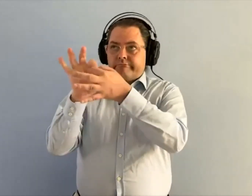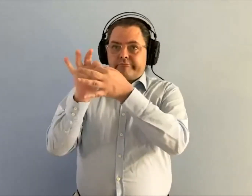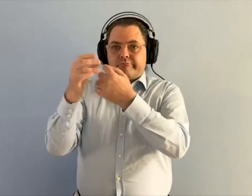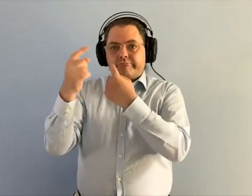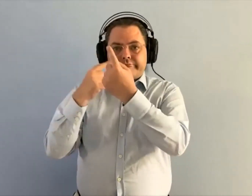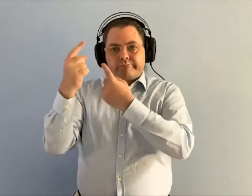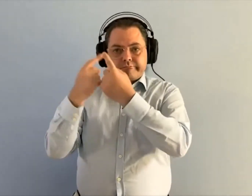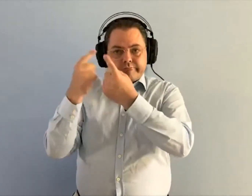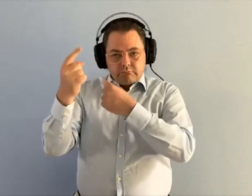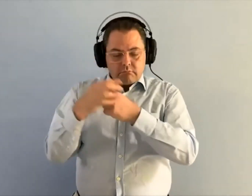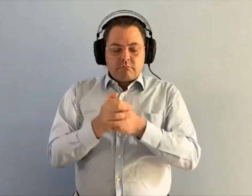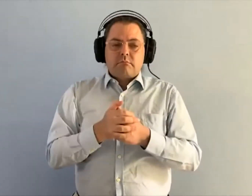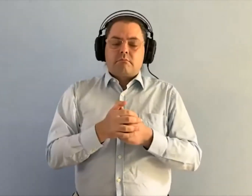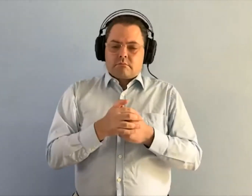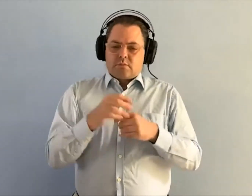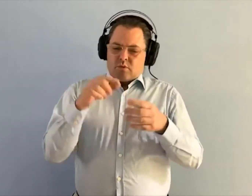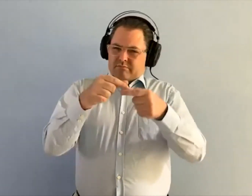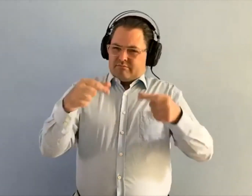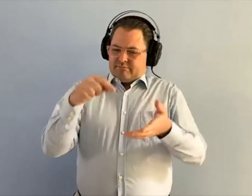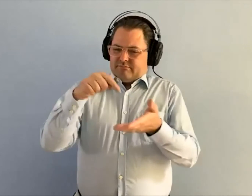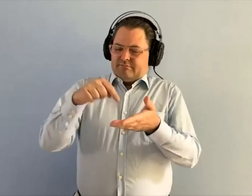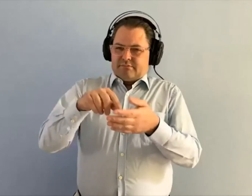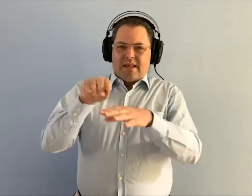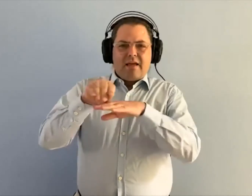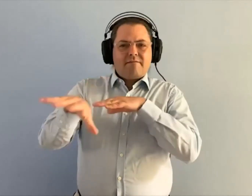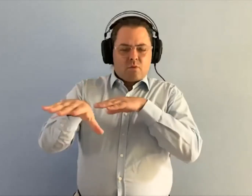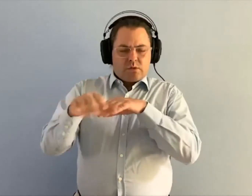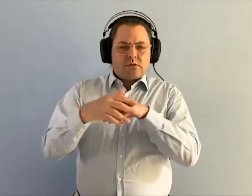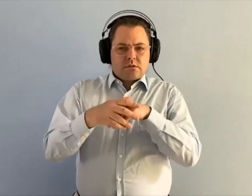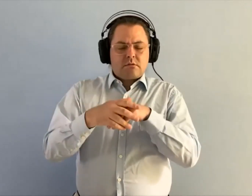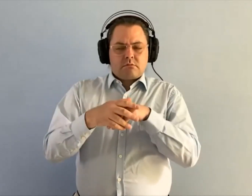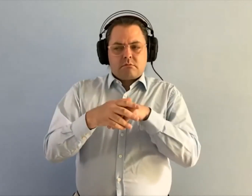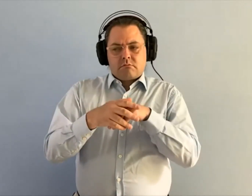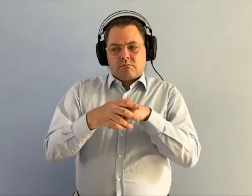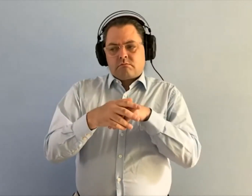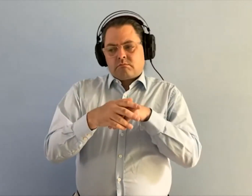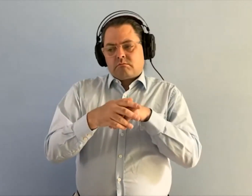. We also engaged employers in employment for persons with